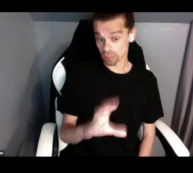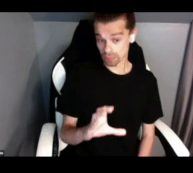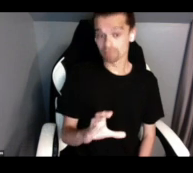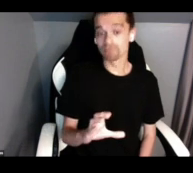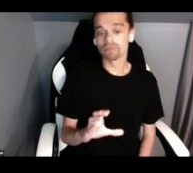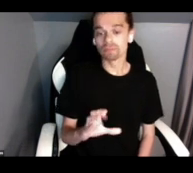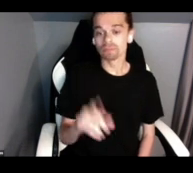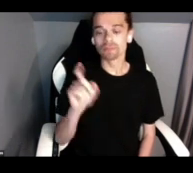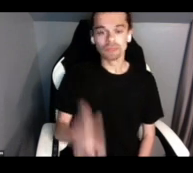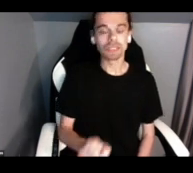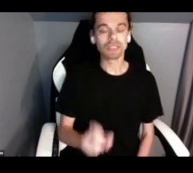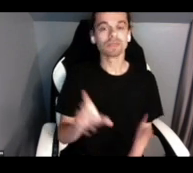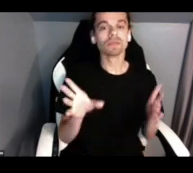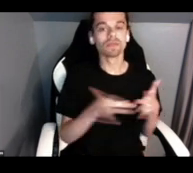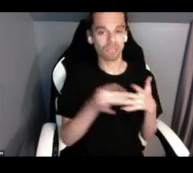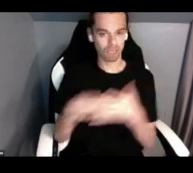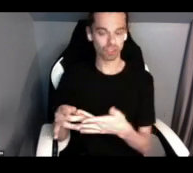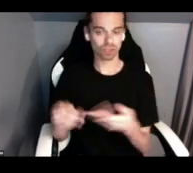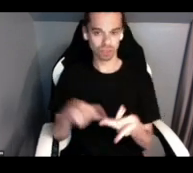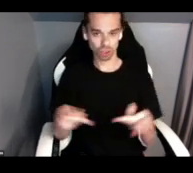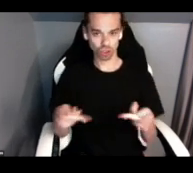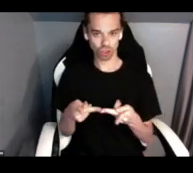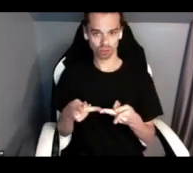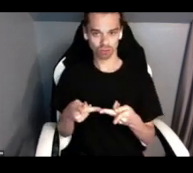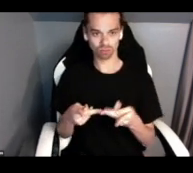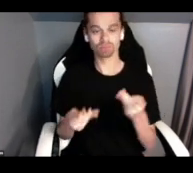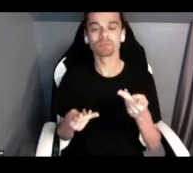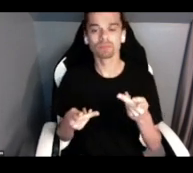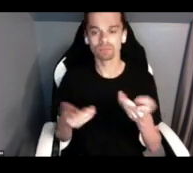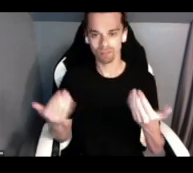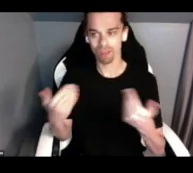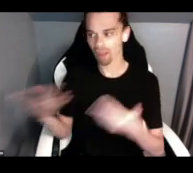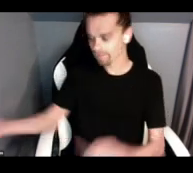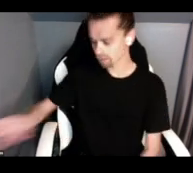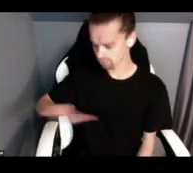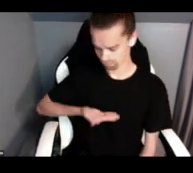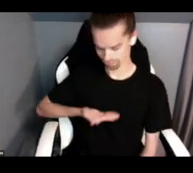leadership positions and receive capacity building and mentorship